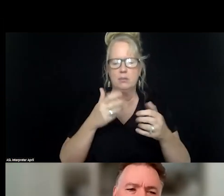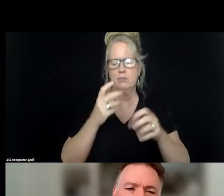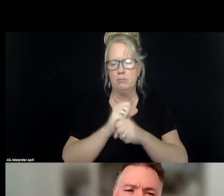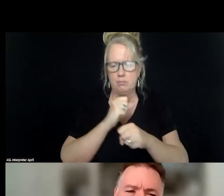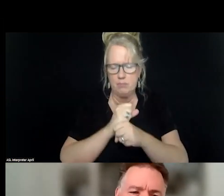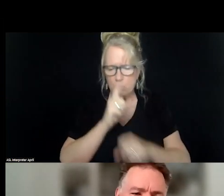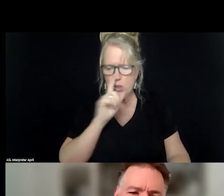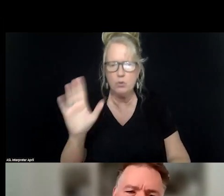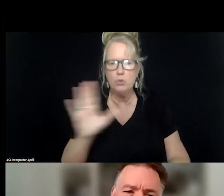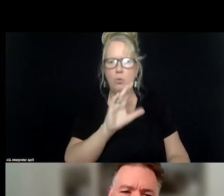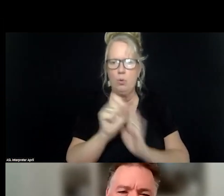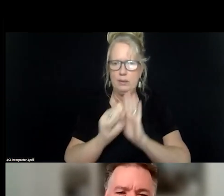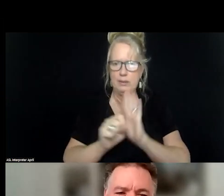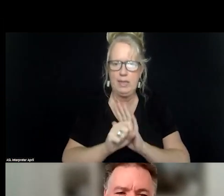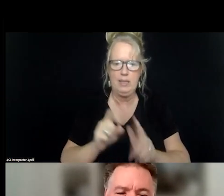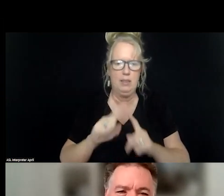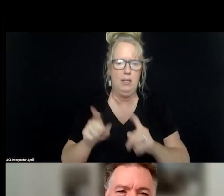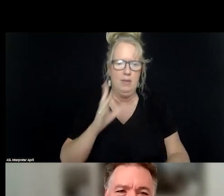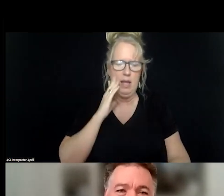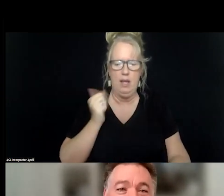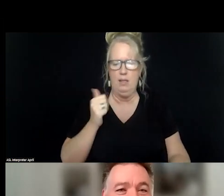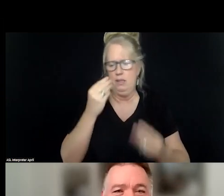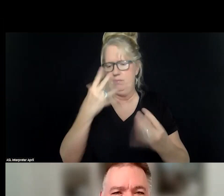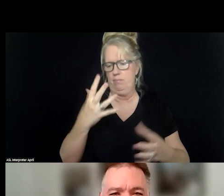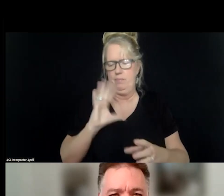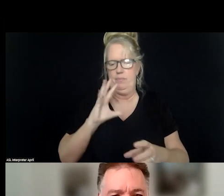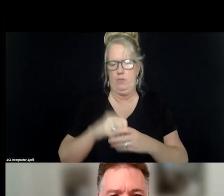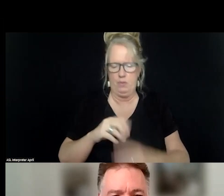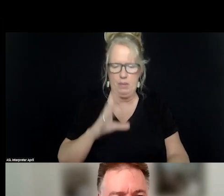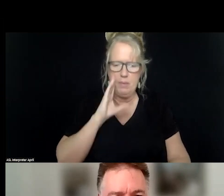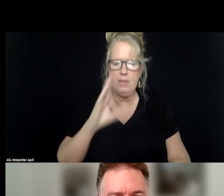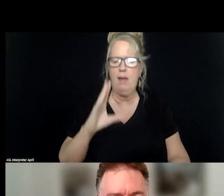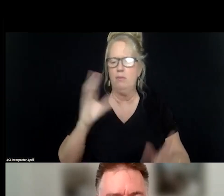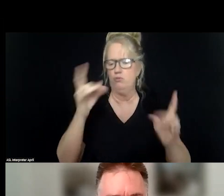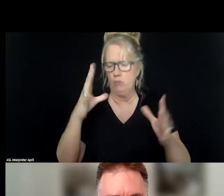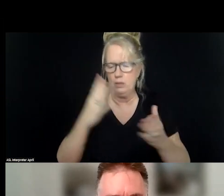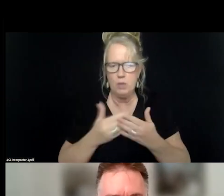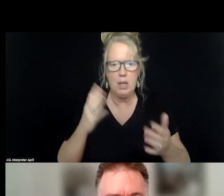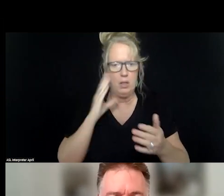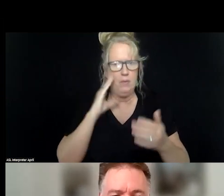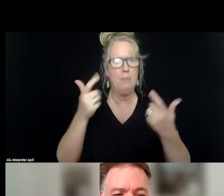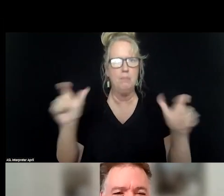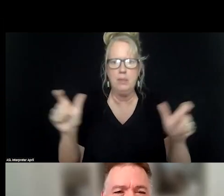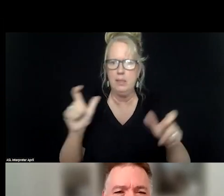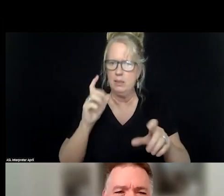WE ARE GOING TO ENCOURAGE DATA INFORMED MODELS, BUT WE ALSO NEED